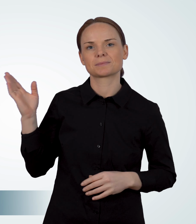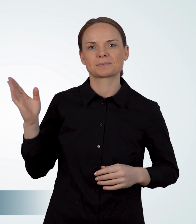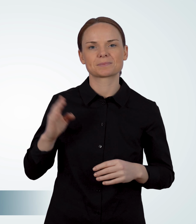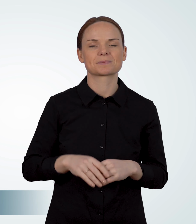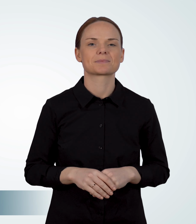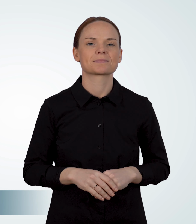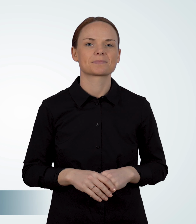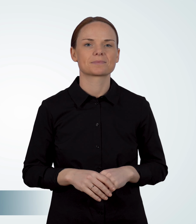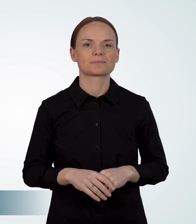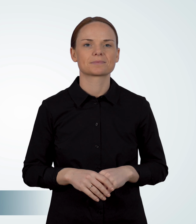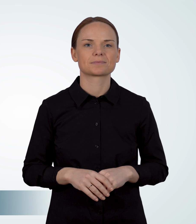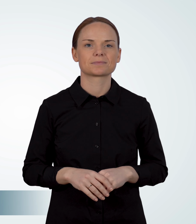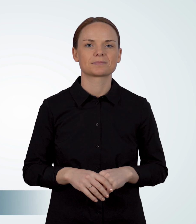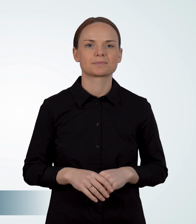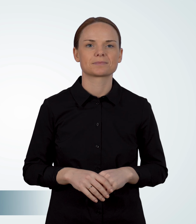engage.dss.gov.au/developing-the-national-housing-and-homelessness-plan